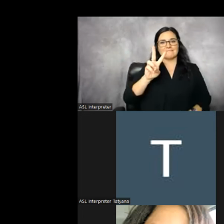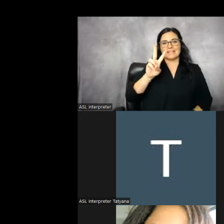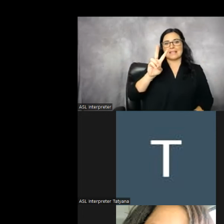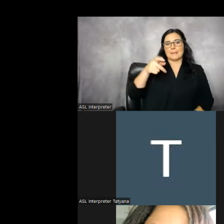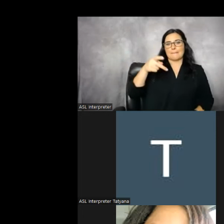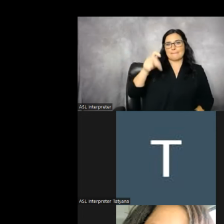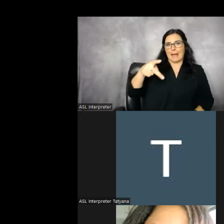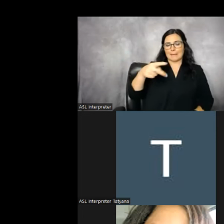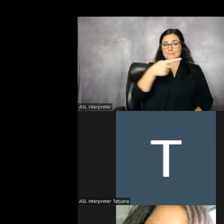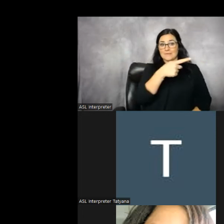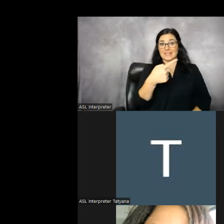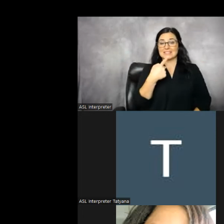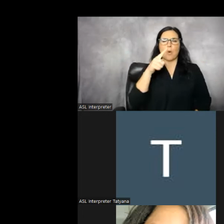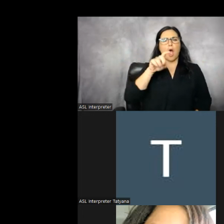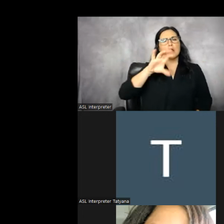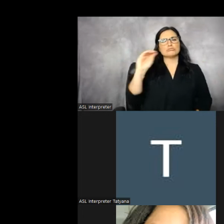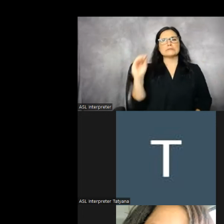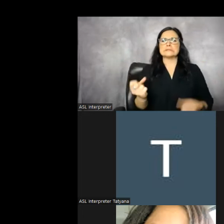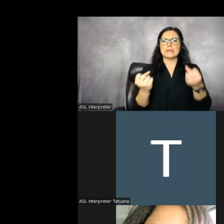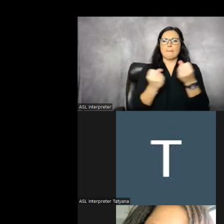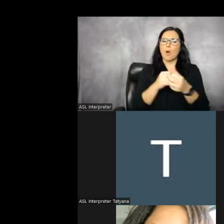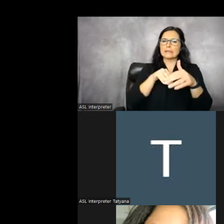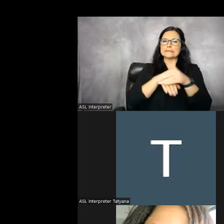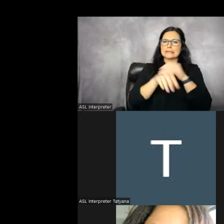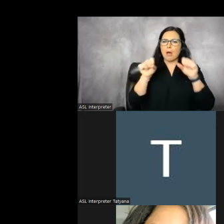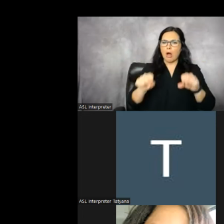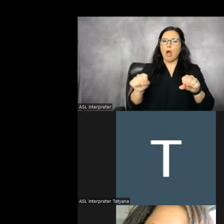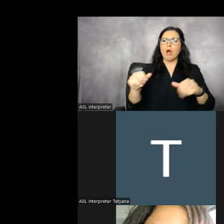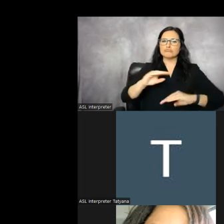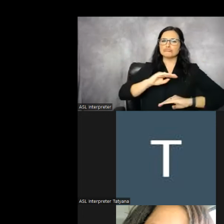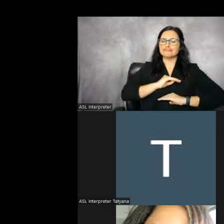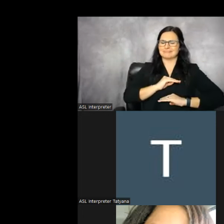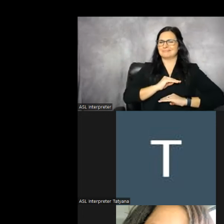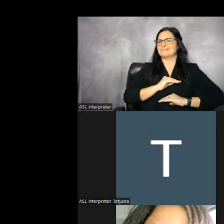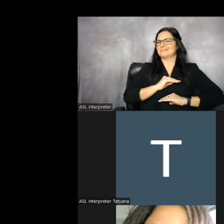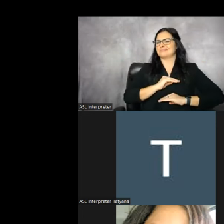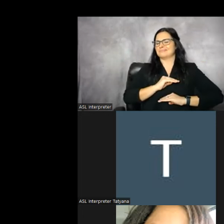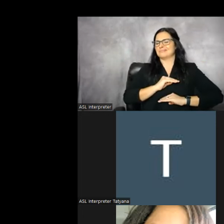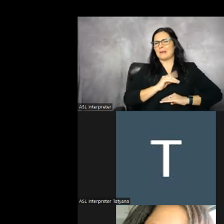that they're 100% support all the accessibility requirements. But when you look beneath the covers there,